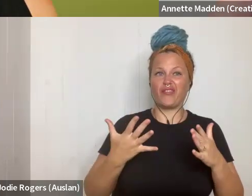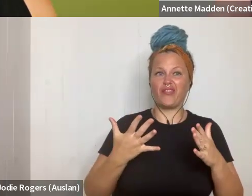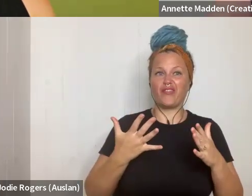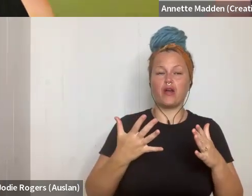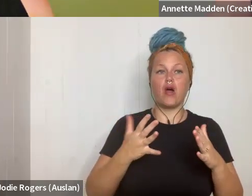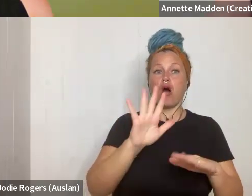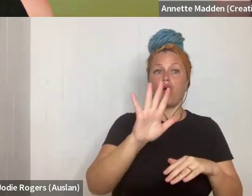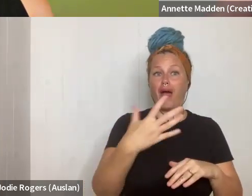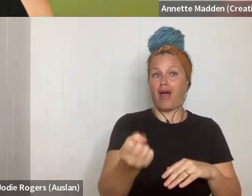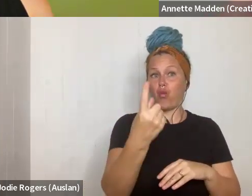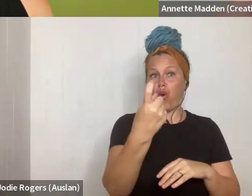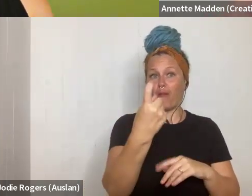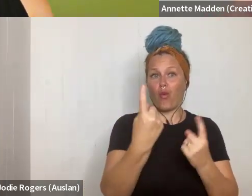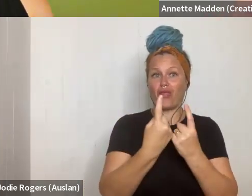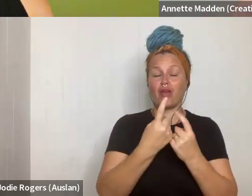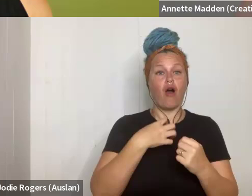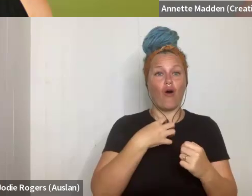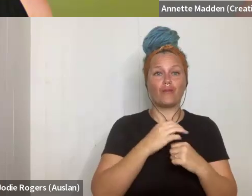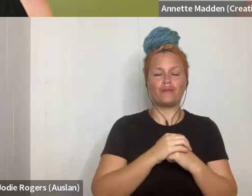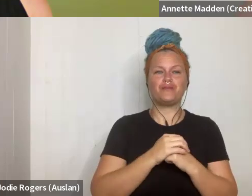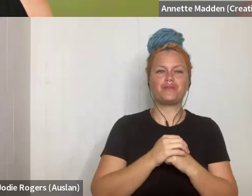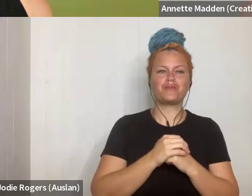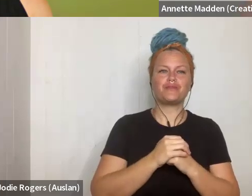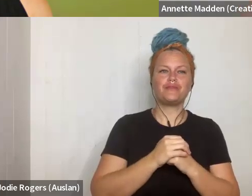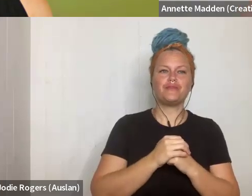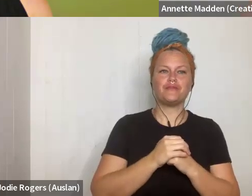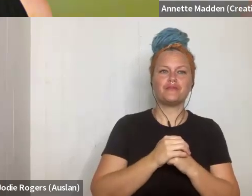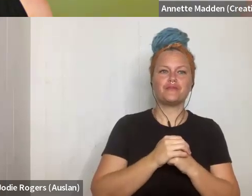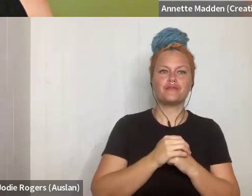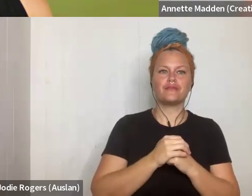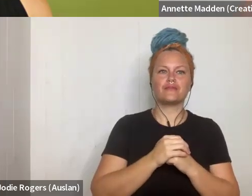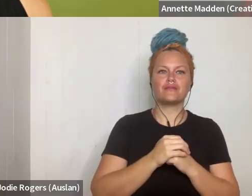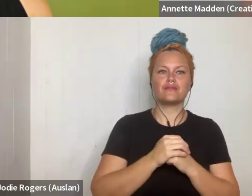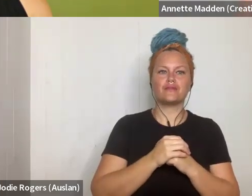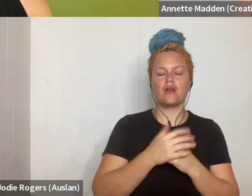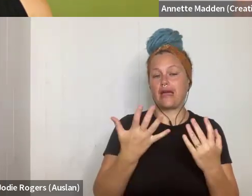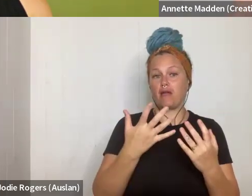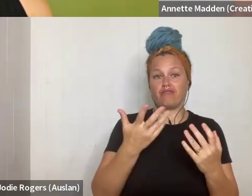useful for other people who were unable to attend today so thank you for those questions.